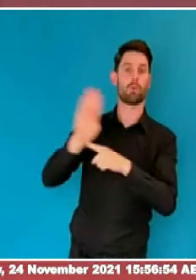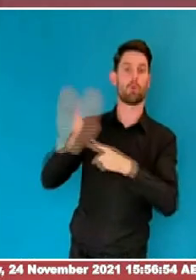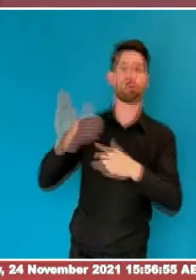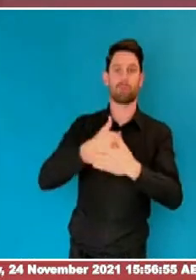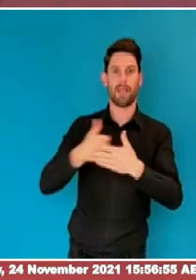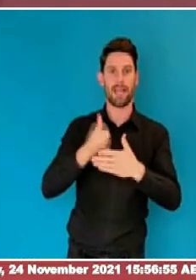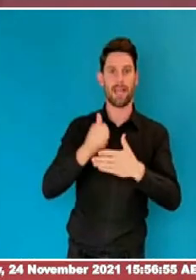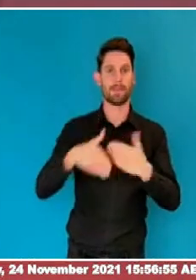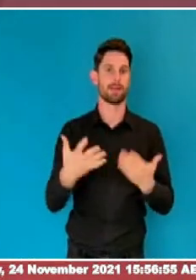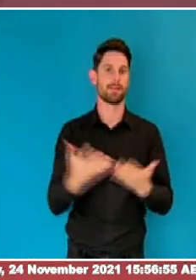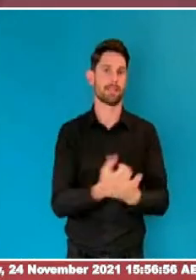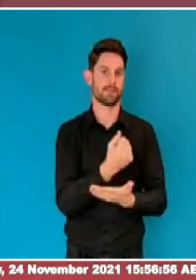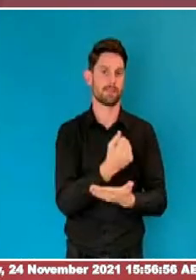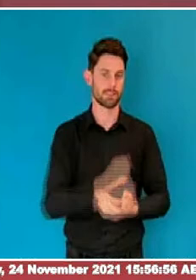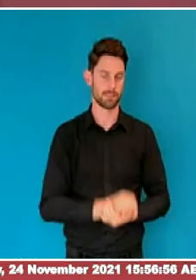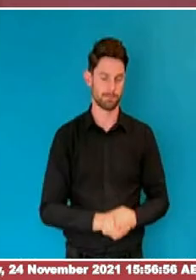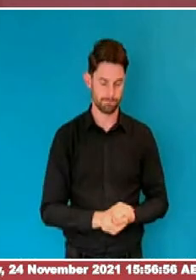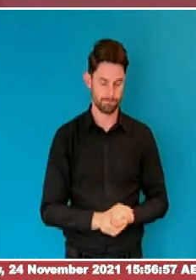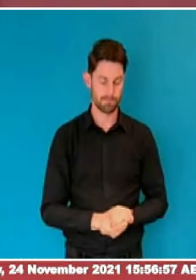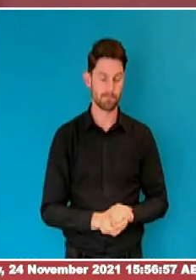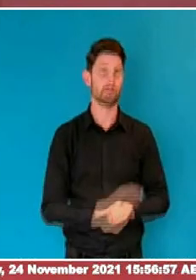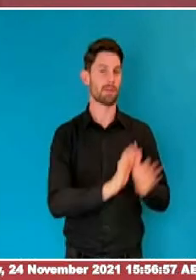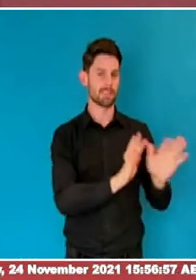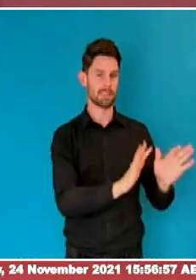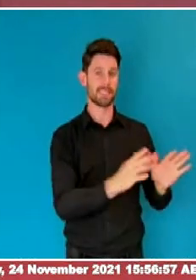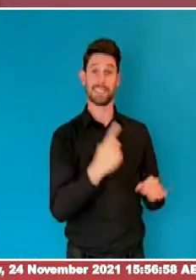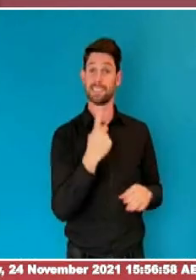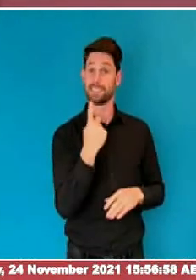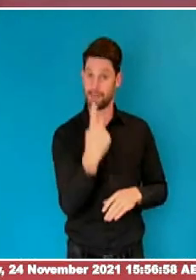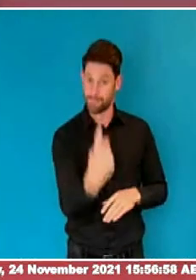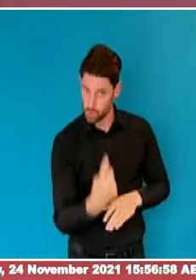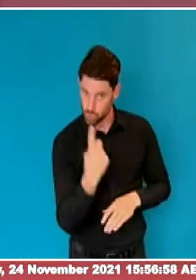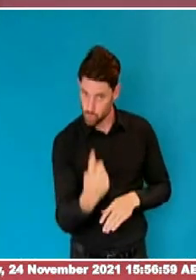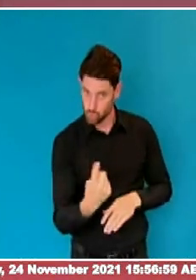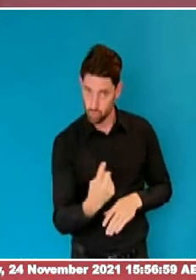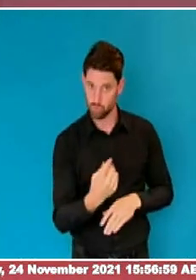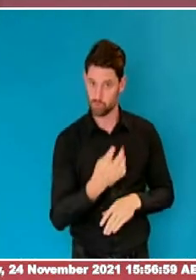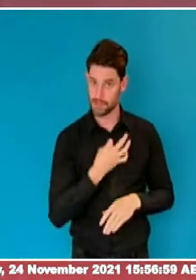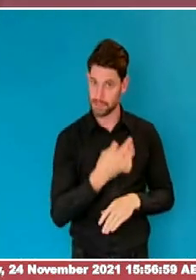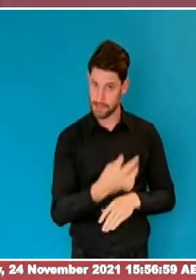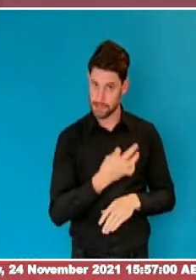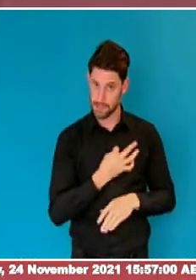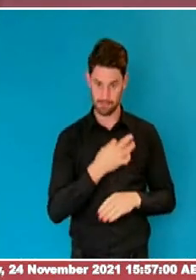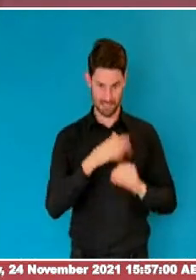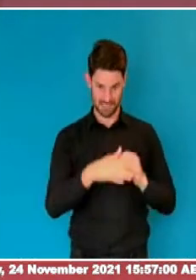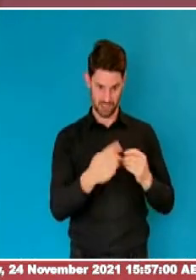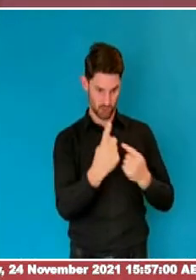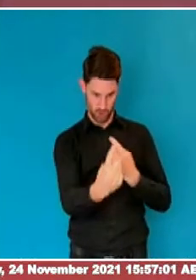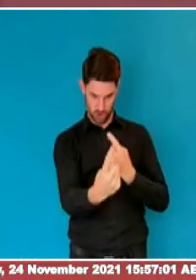Individual risk, as we bring that down to every employee --- so we've got workplace